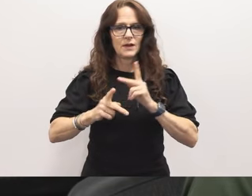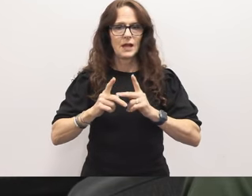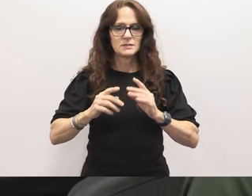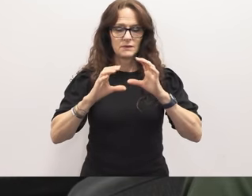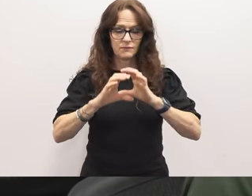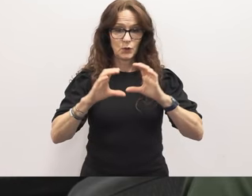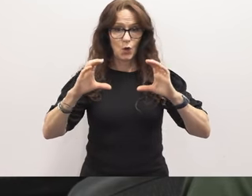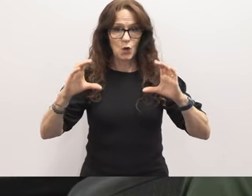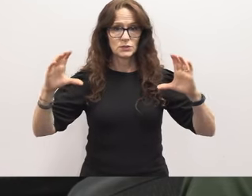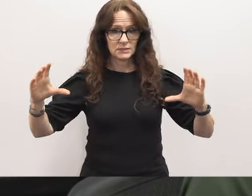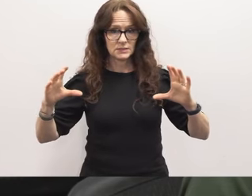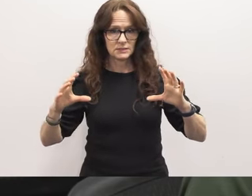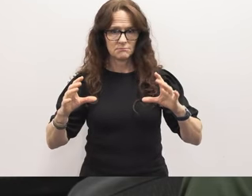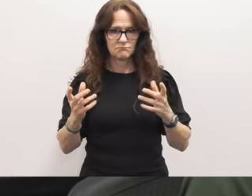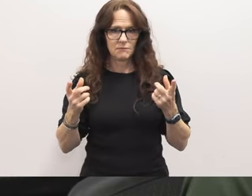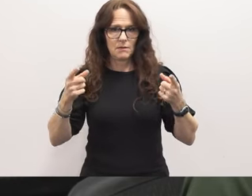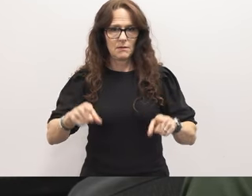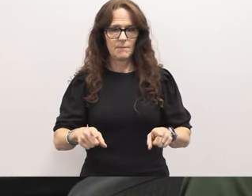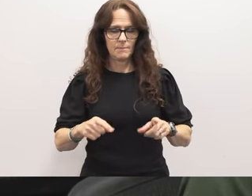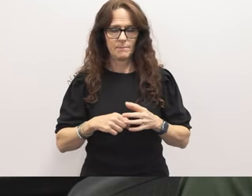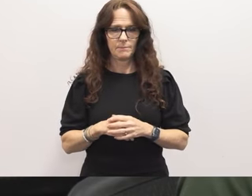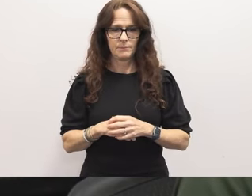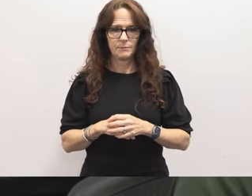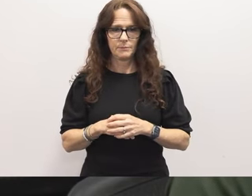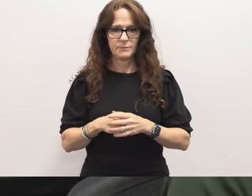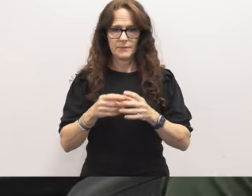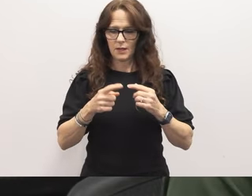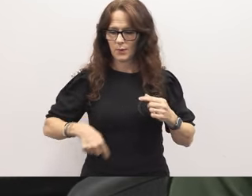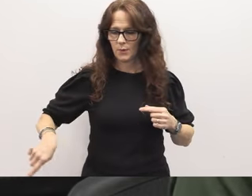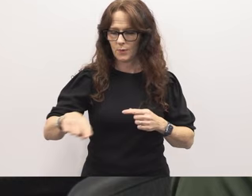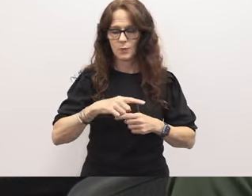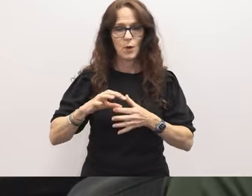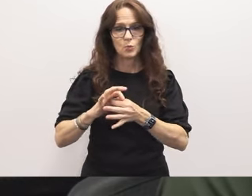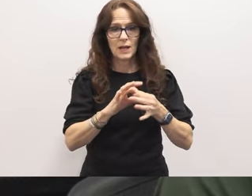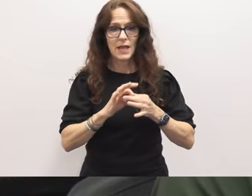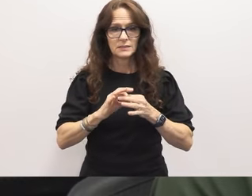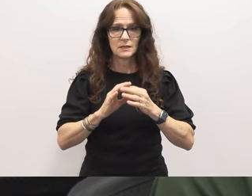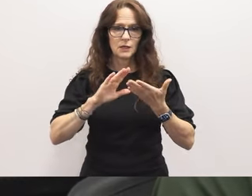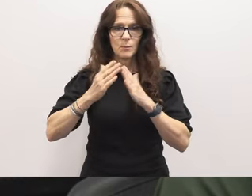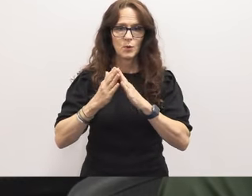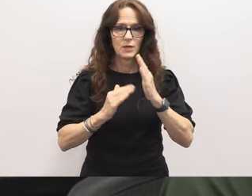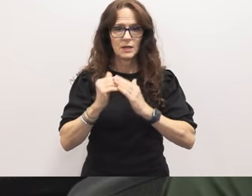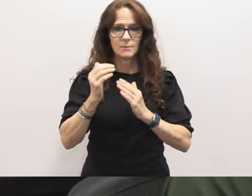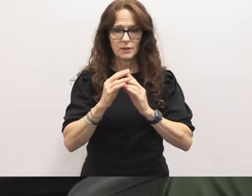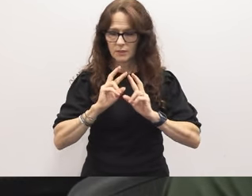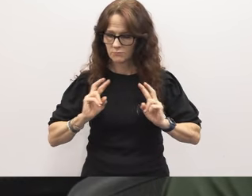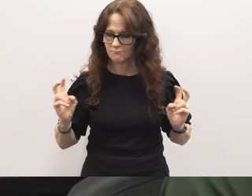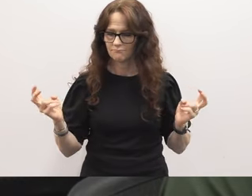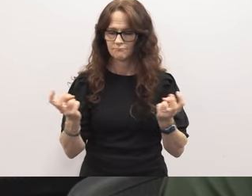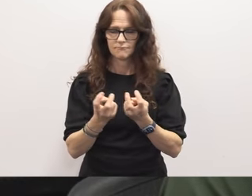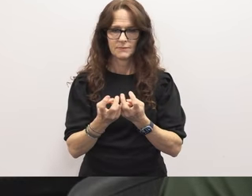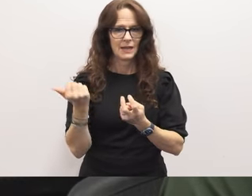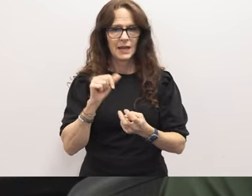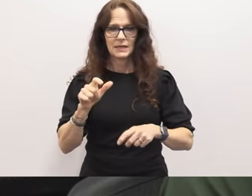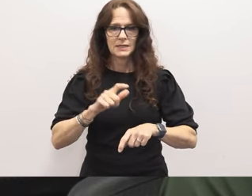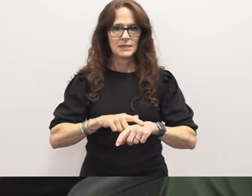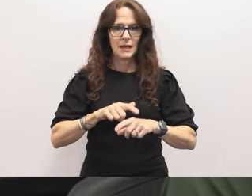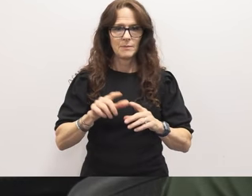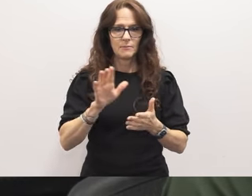There is relationship building. So community building circles, at any time on Stanford's campus, if you're up there,